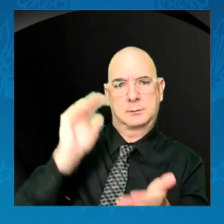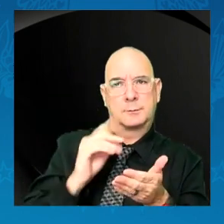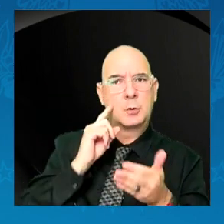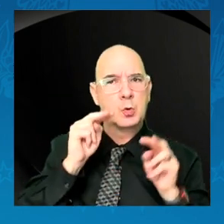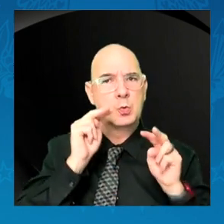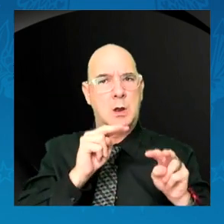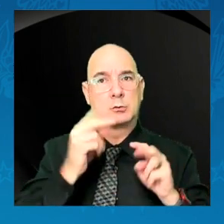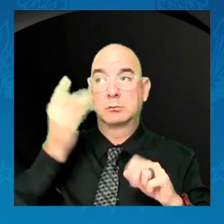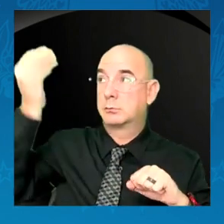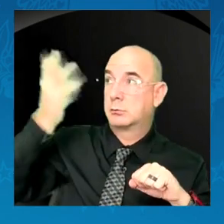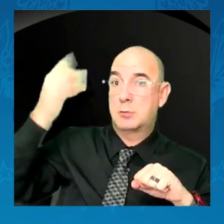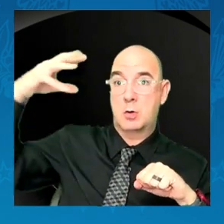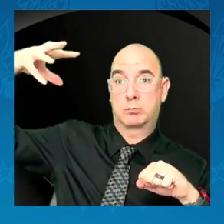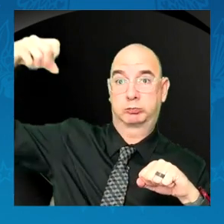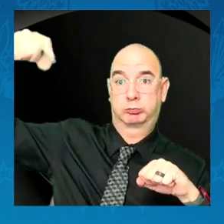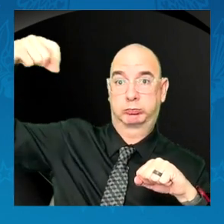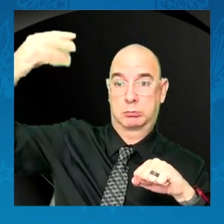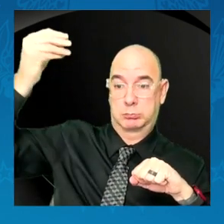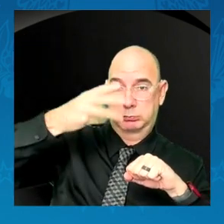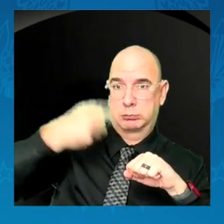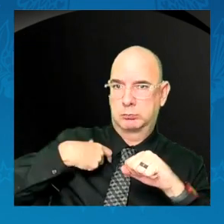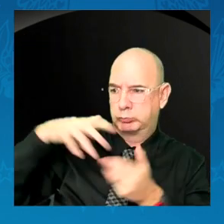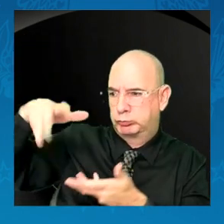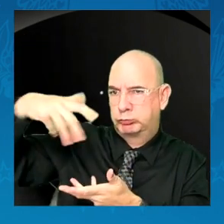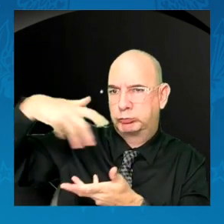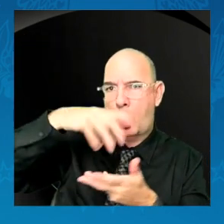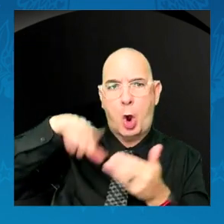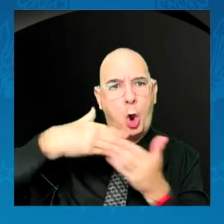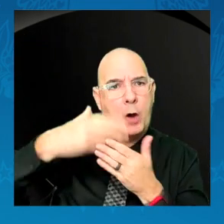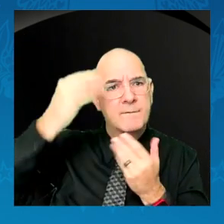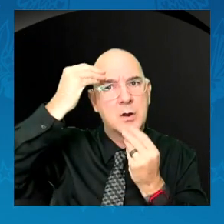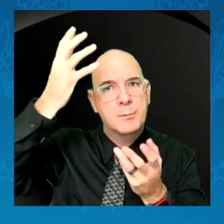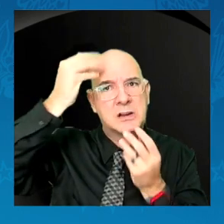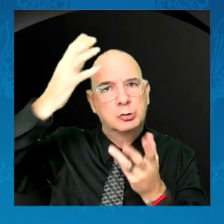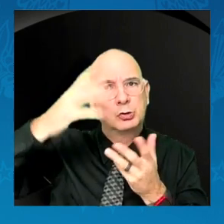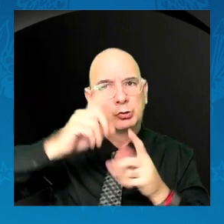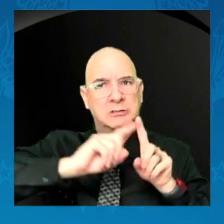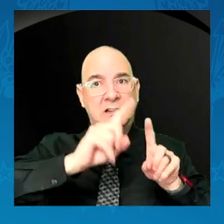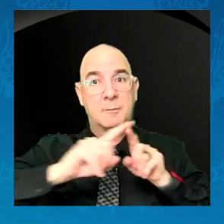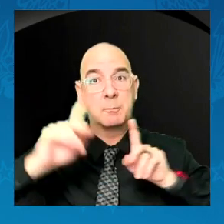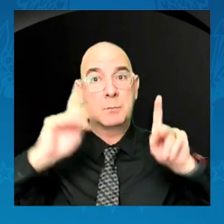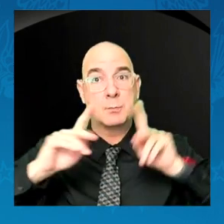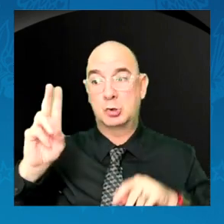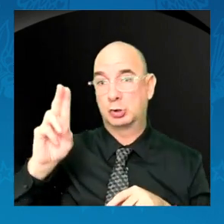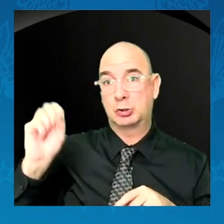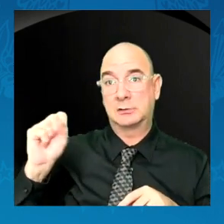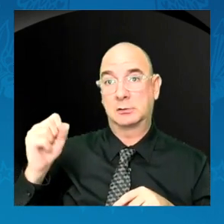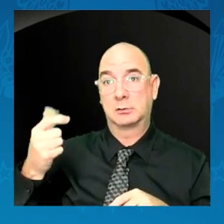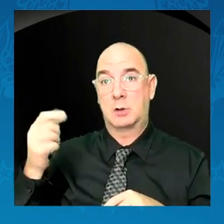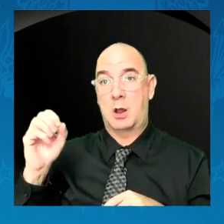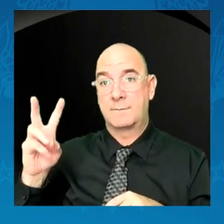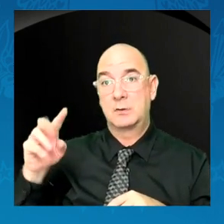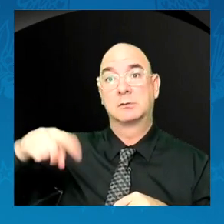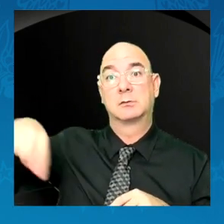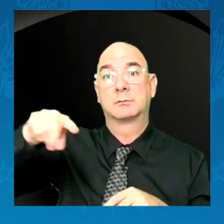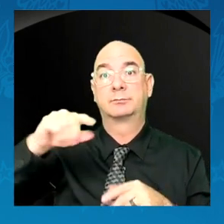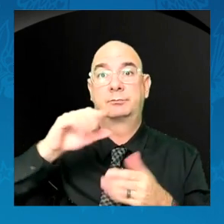to the public from the USGS, Massa and NOAA's satellites can bring the power of space technology